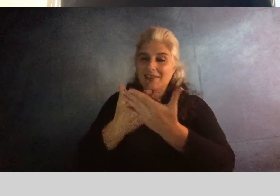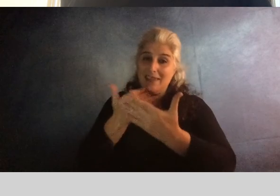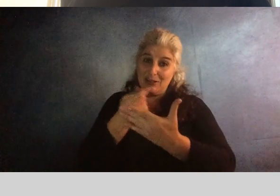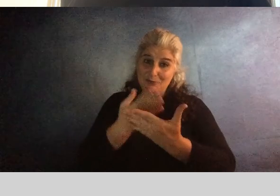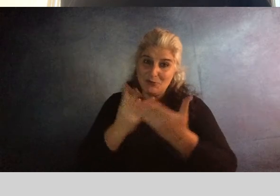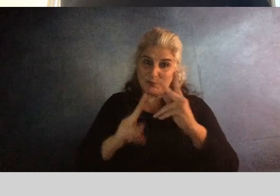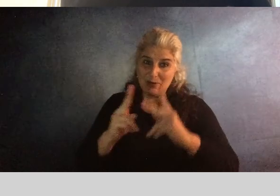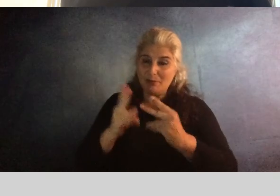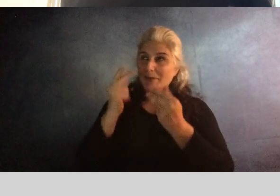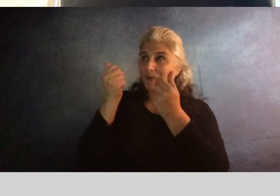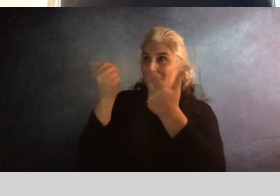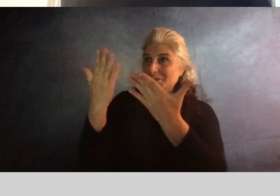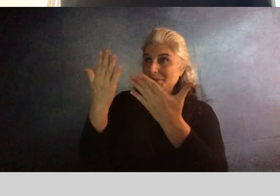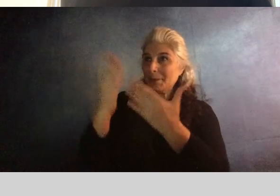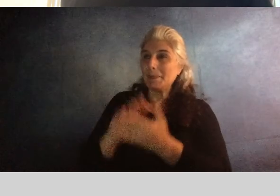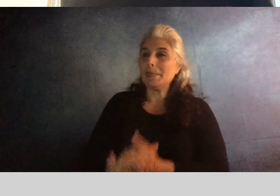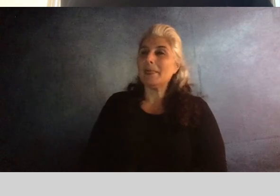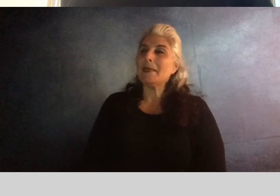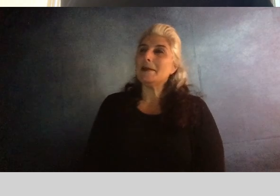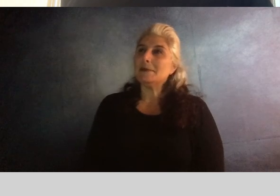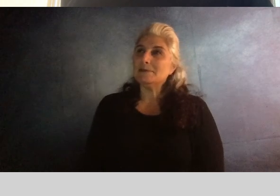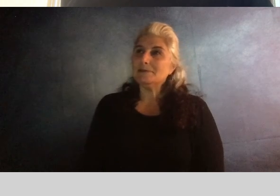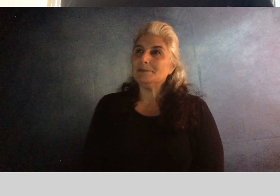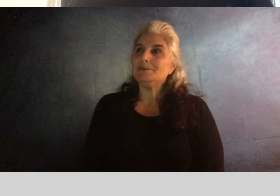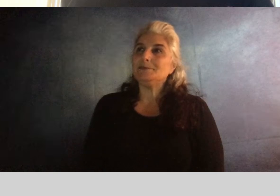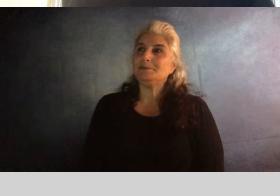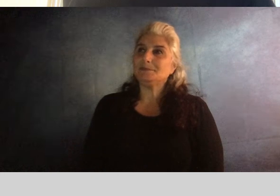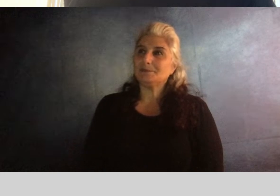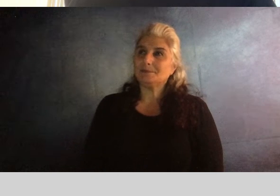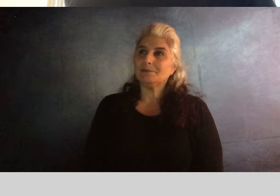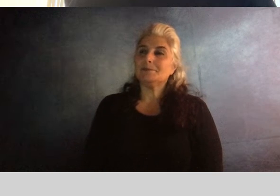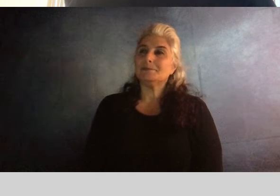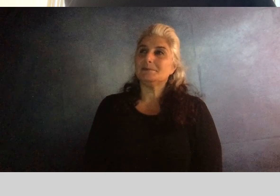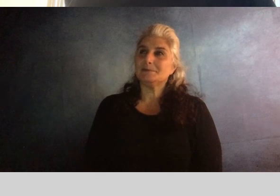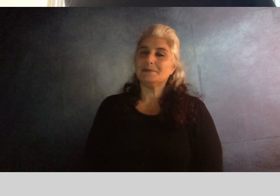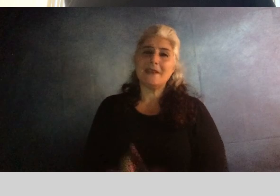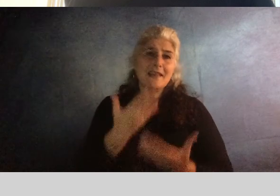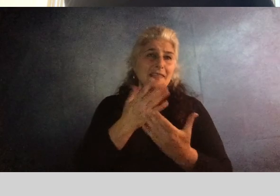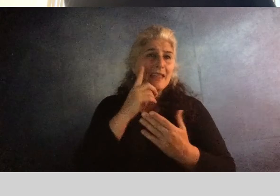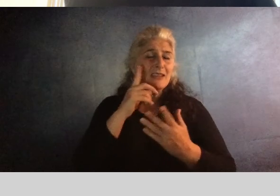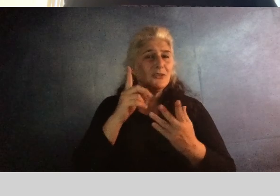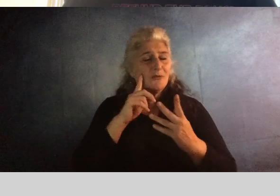A thank you goes out to the crew behind PyGotham TV for bringing this conference online this year.